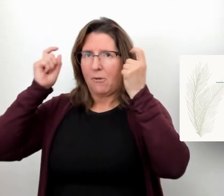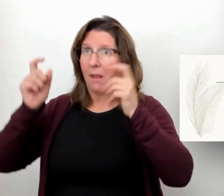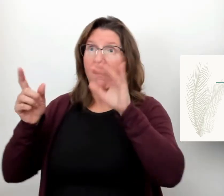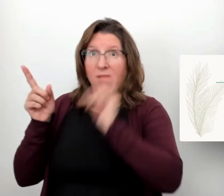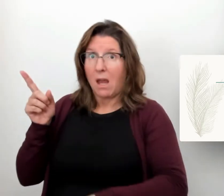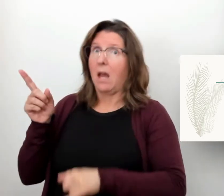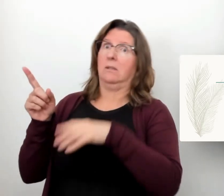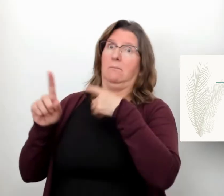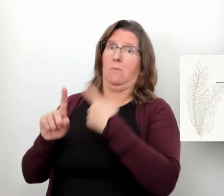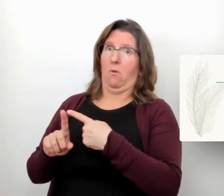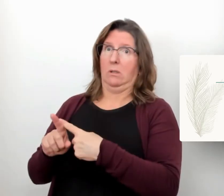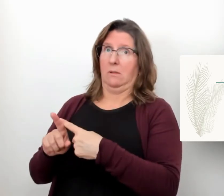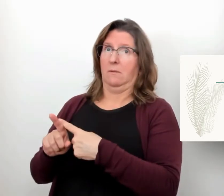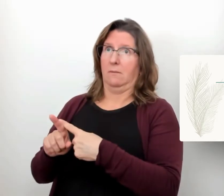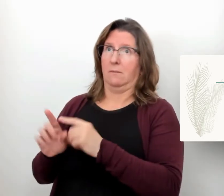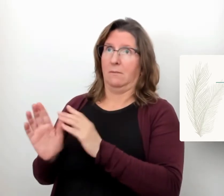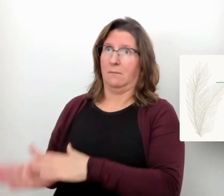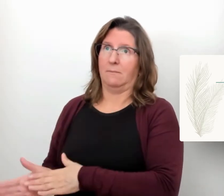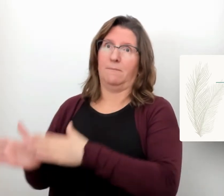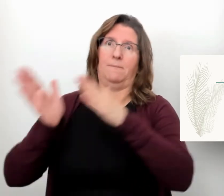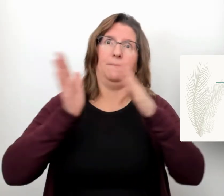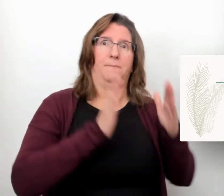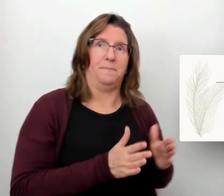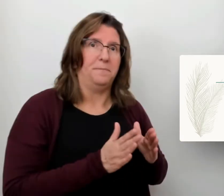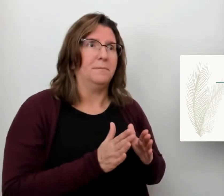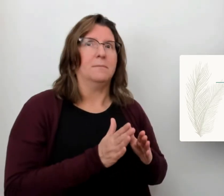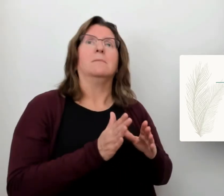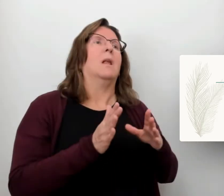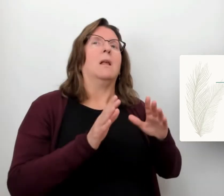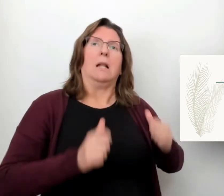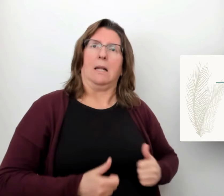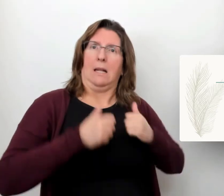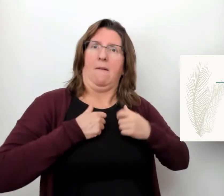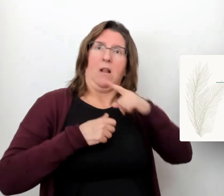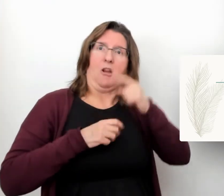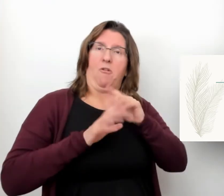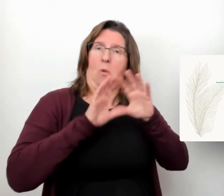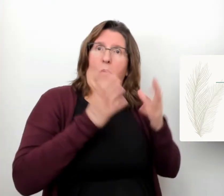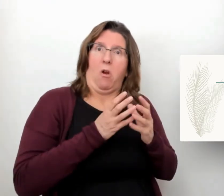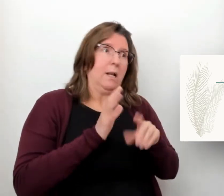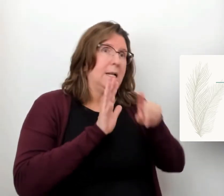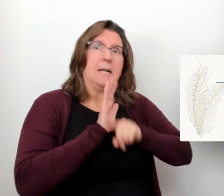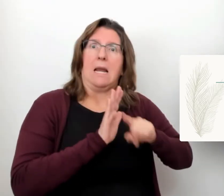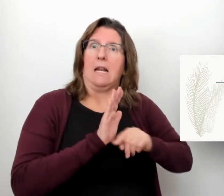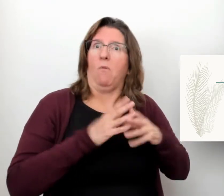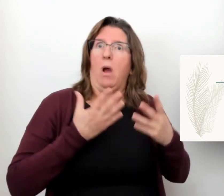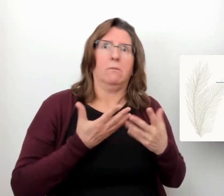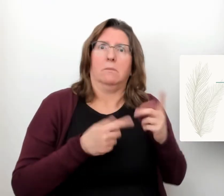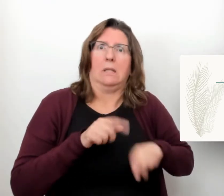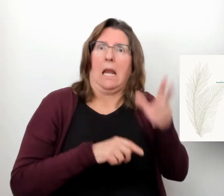drama, storytelling, poetry . . . all those things! Those are just a few of the positives of the deaf community.